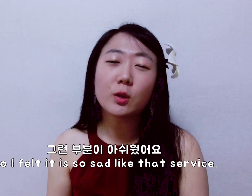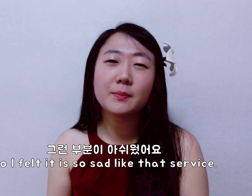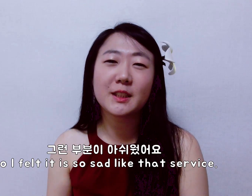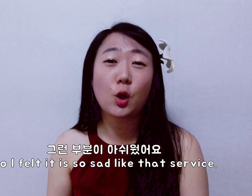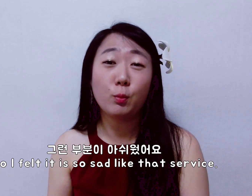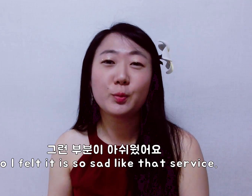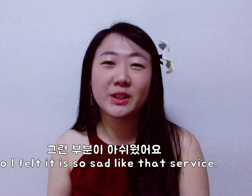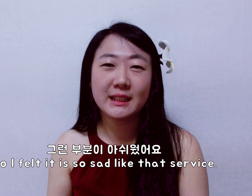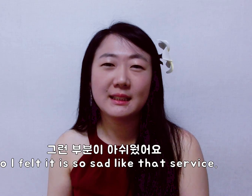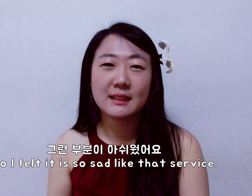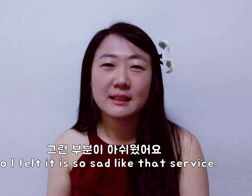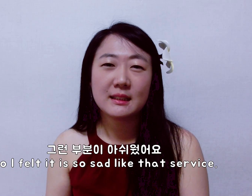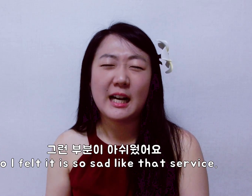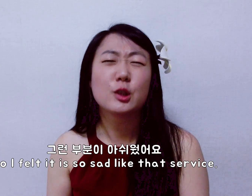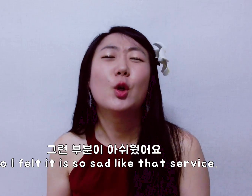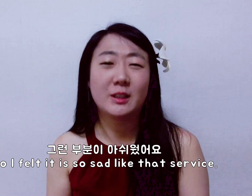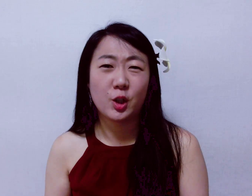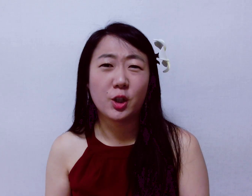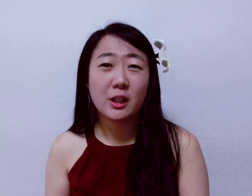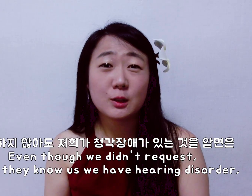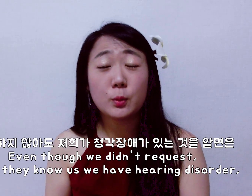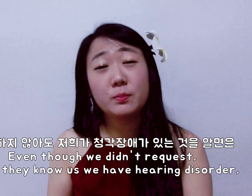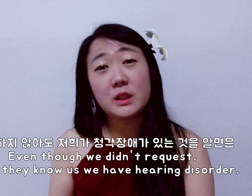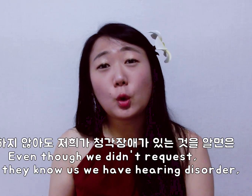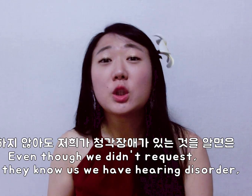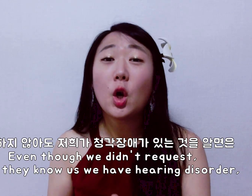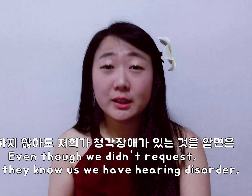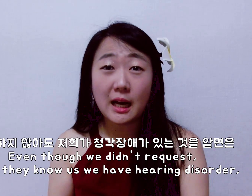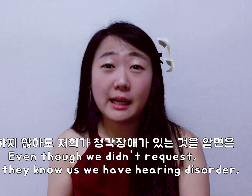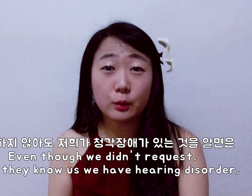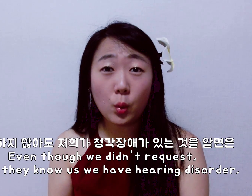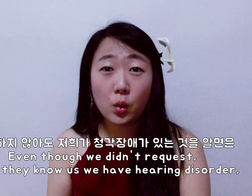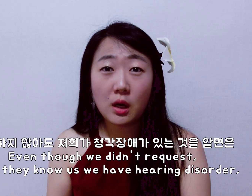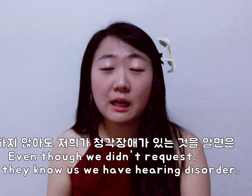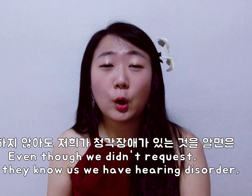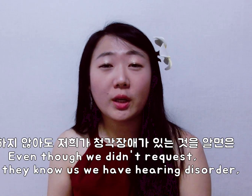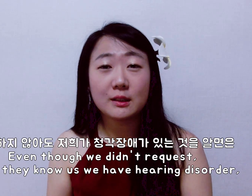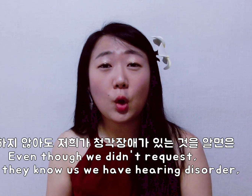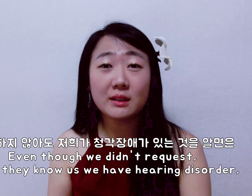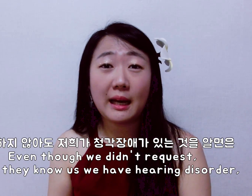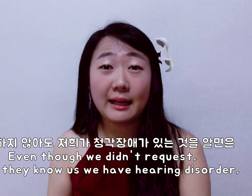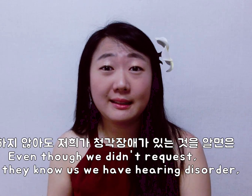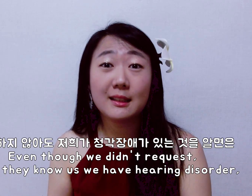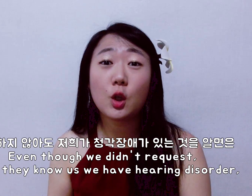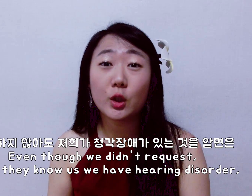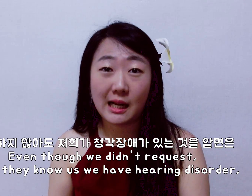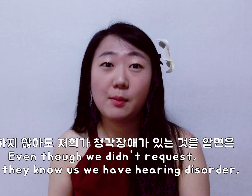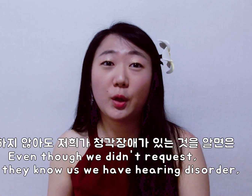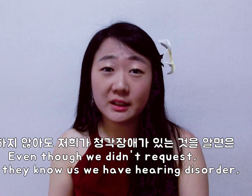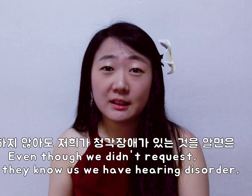조금 그런 부분이 아쉬웠어요so i felt it is so sad like that service. 요청하지 않아도 저희가 청각장애 가 있는 것을 알면은even though we